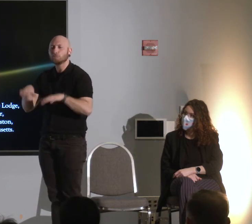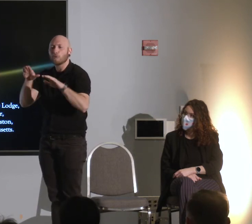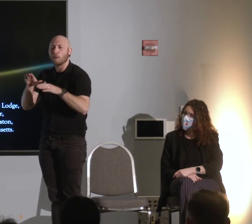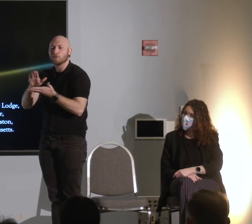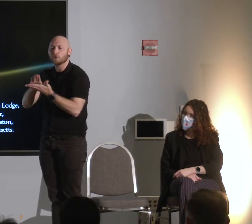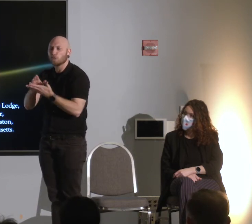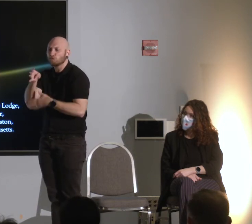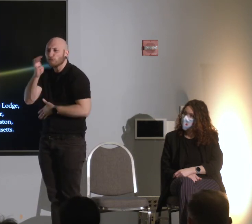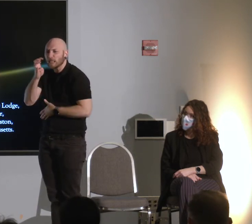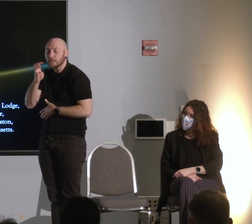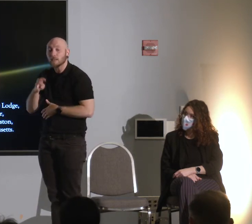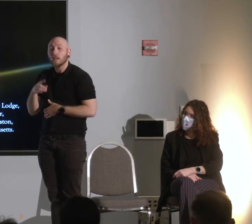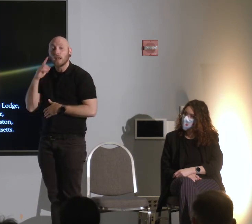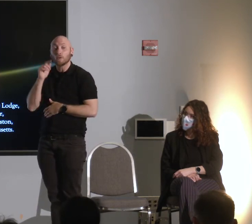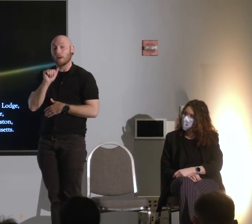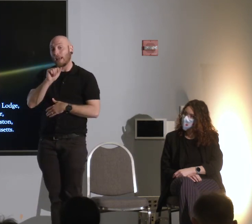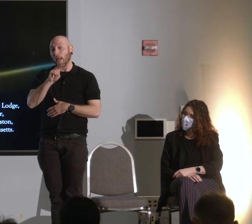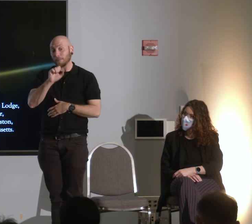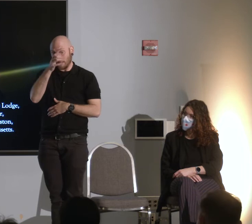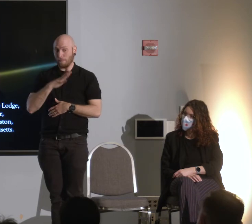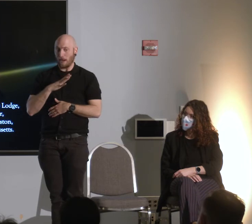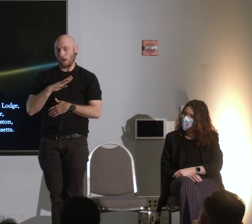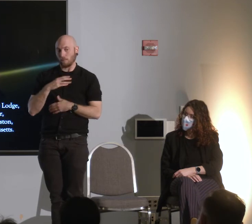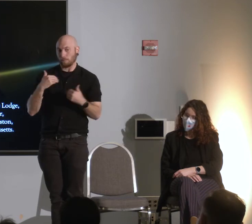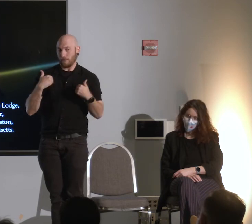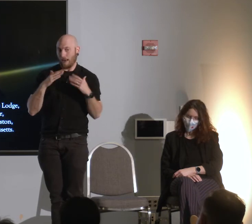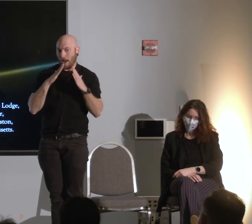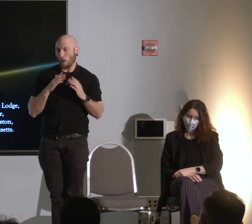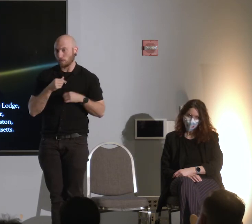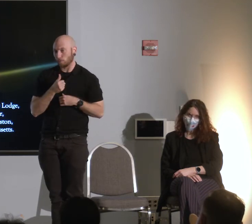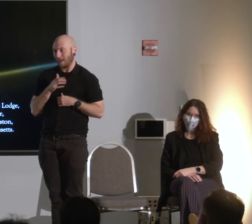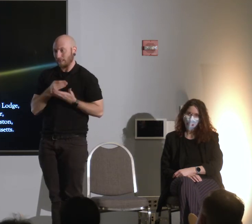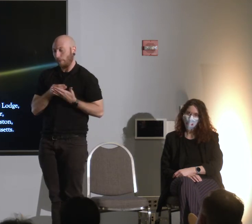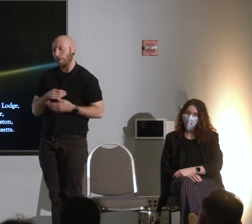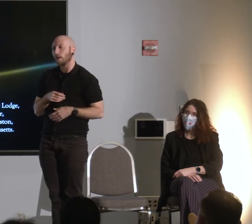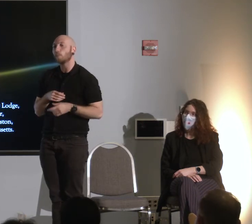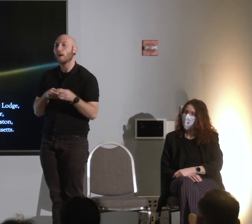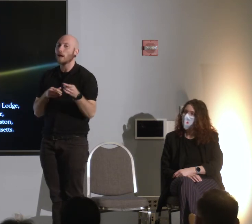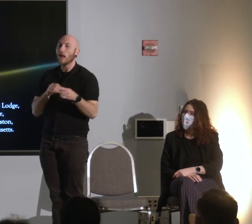Ames, the man who commissioned it, and for Olmstead, who, as a friend and adviser, Richardson helped him